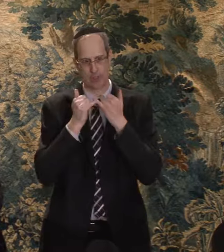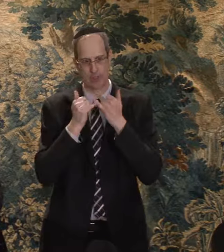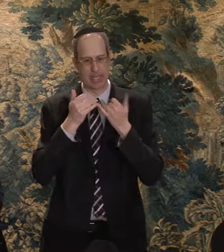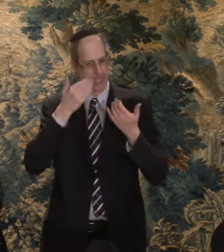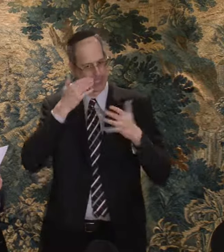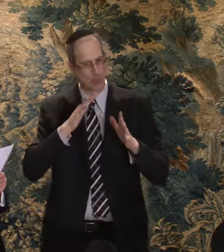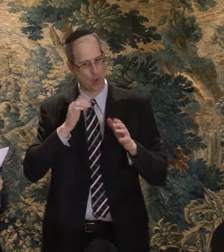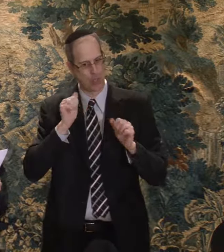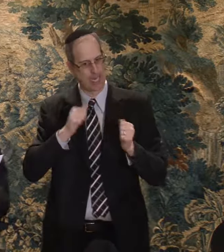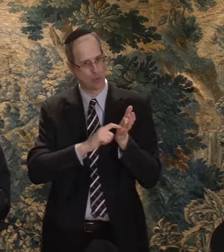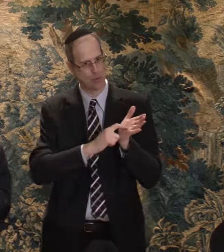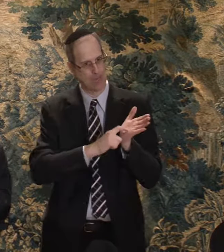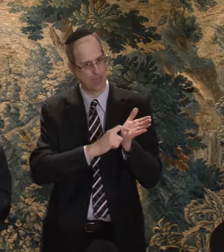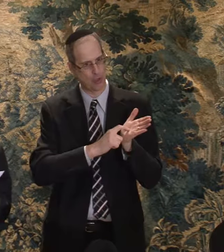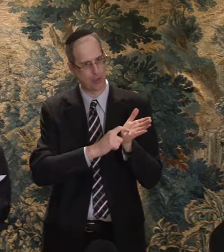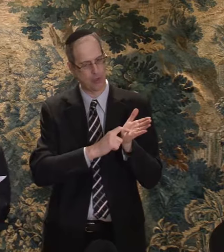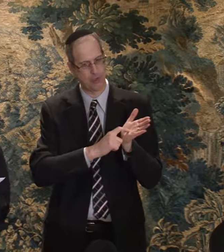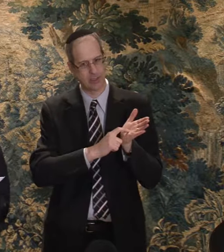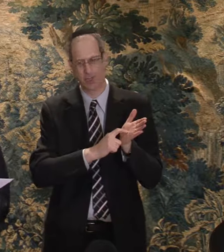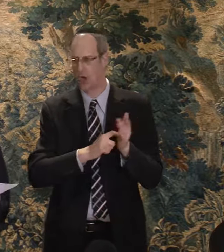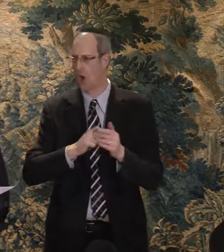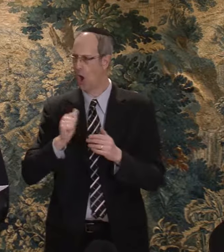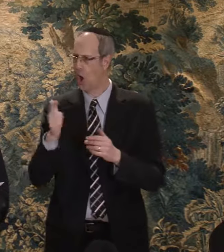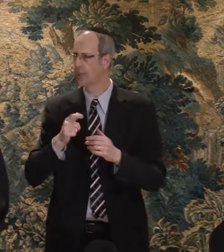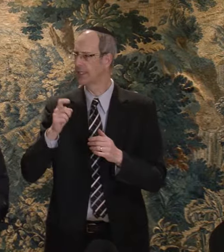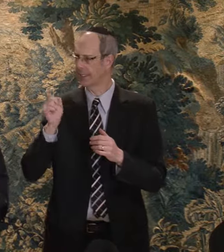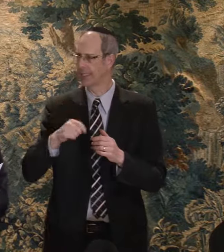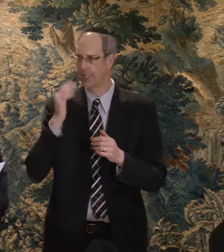repair everybody we have to know our faults so we know what we should have to